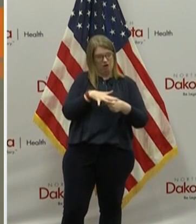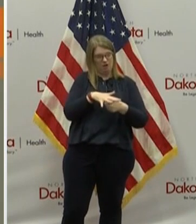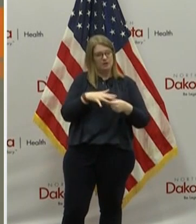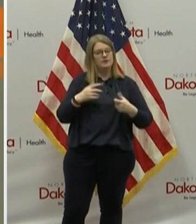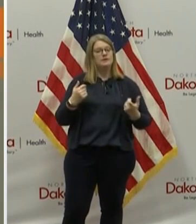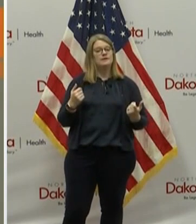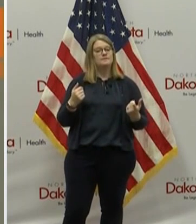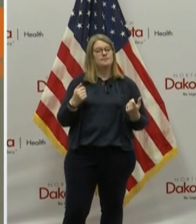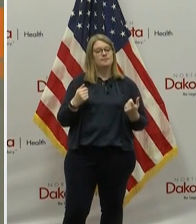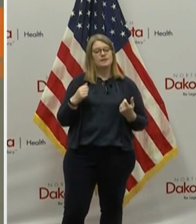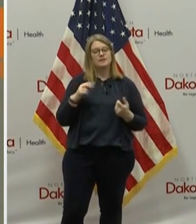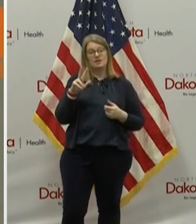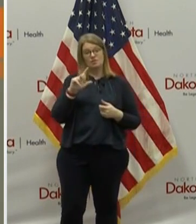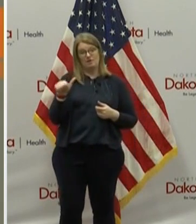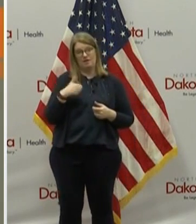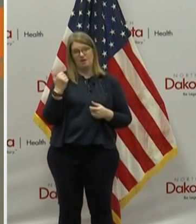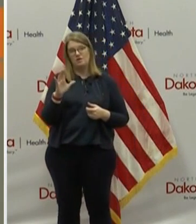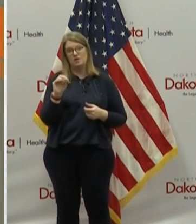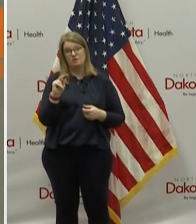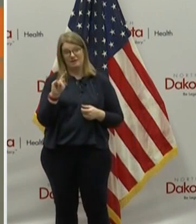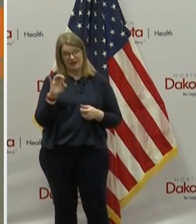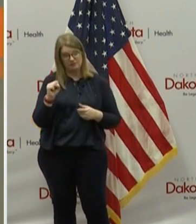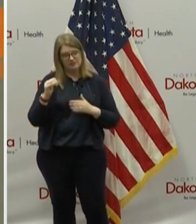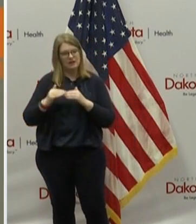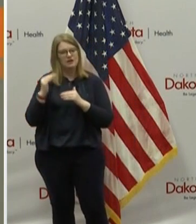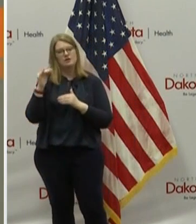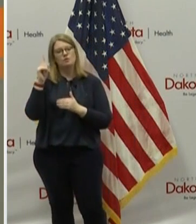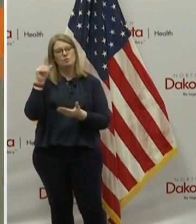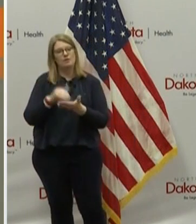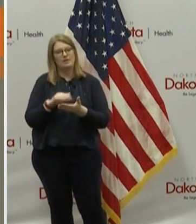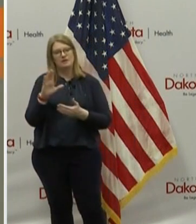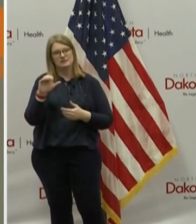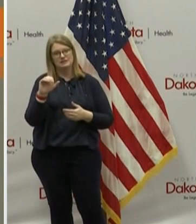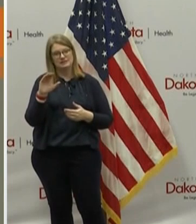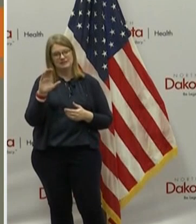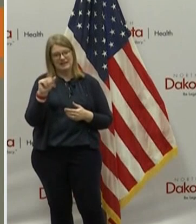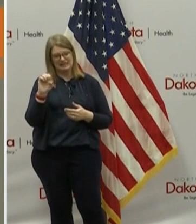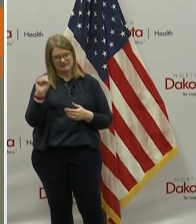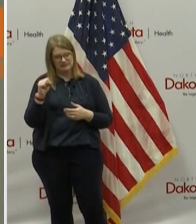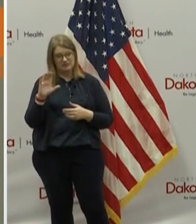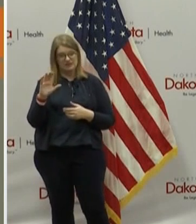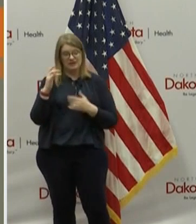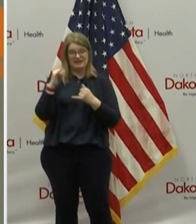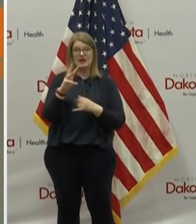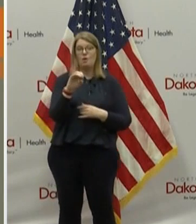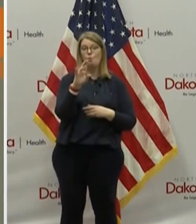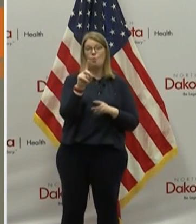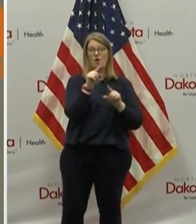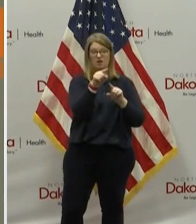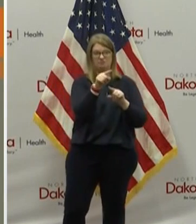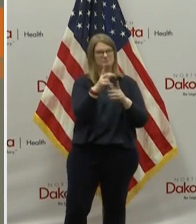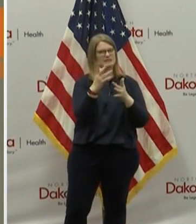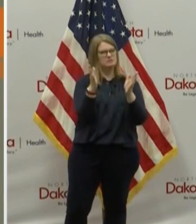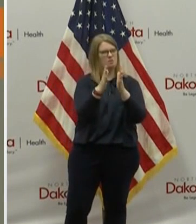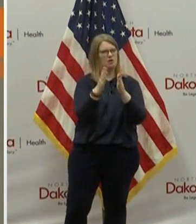WHEN WE LOOK AT THOSE CASES BURLY MORTIN COMBINED WITH 1900 ACTIVE CASES IN THIS METRO